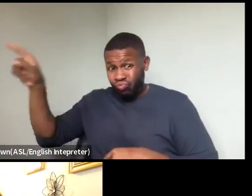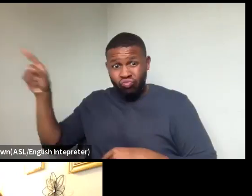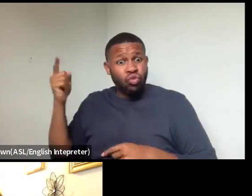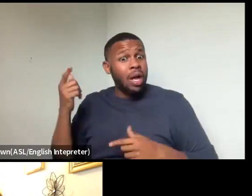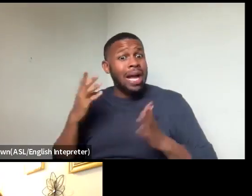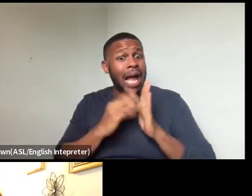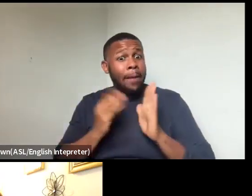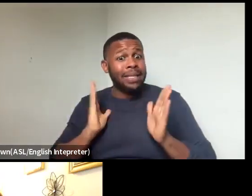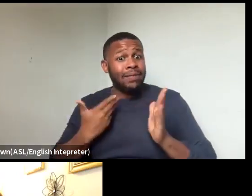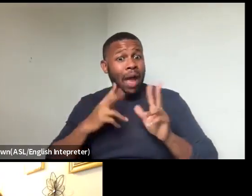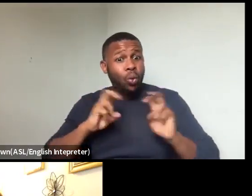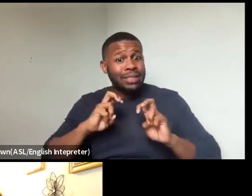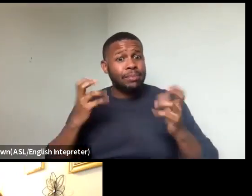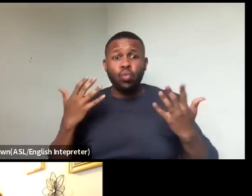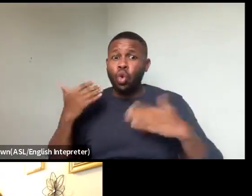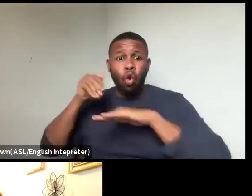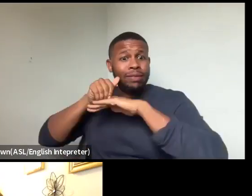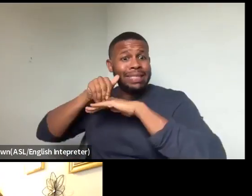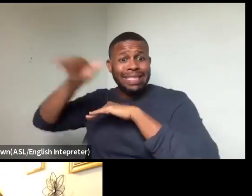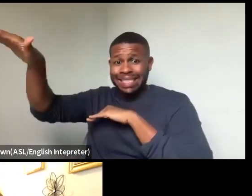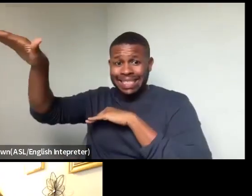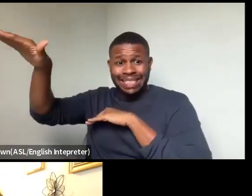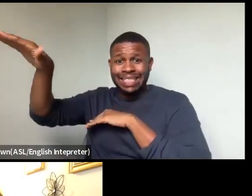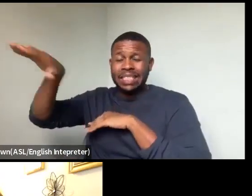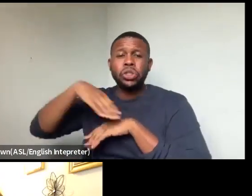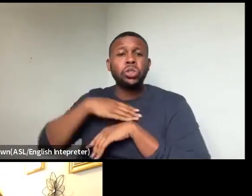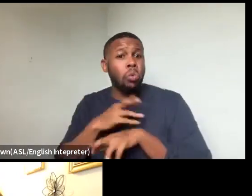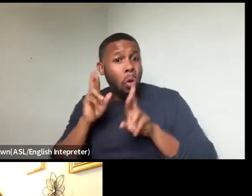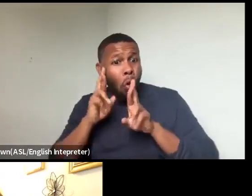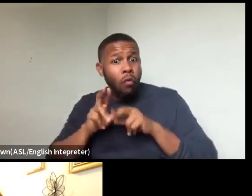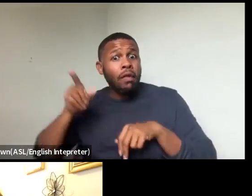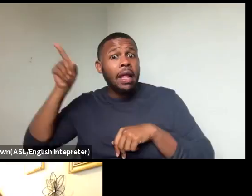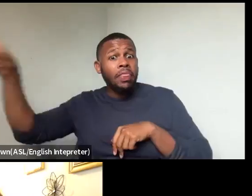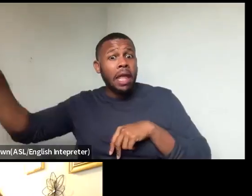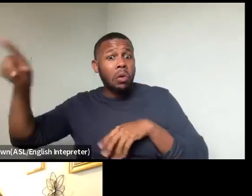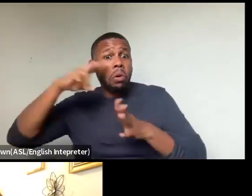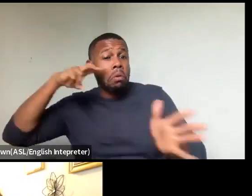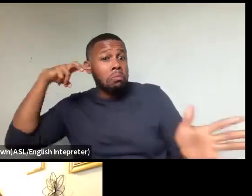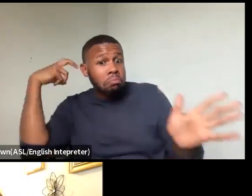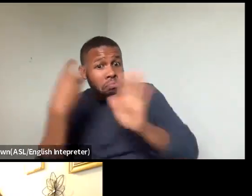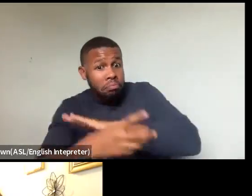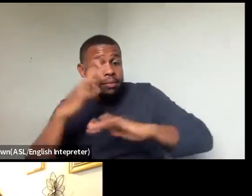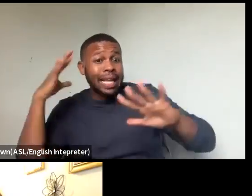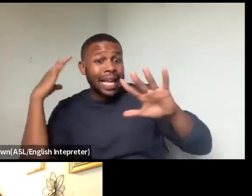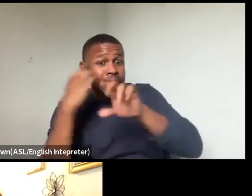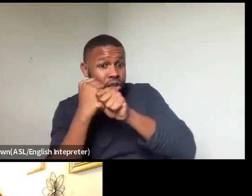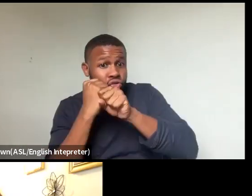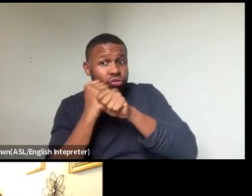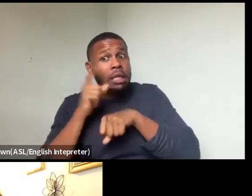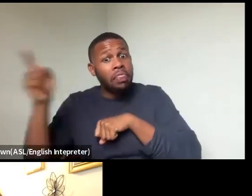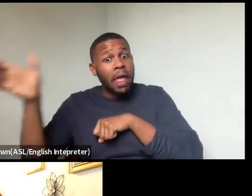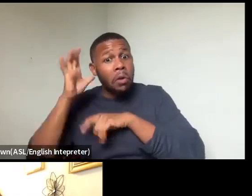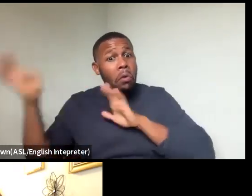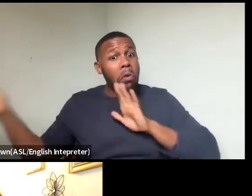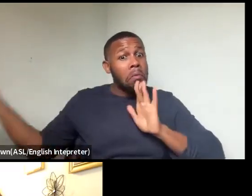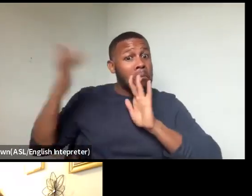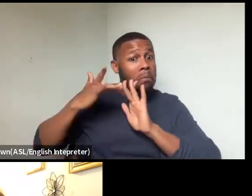Well, we haven't seen anything yet. We're early for the next session yet. But we're hoping as I said,